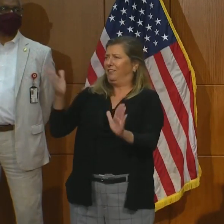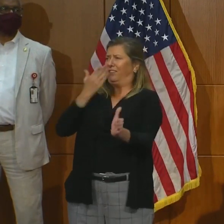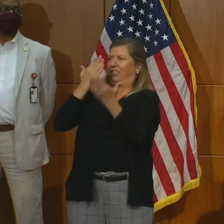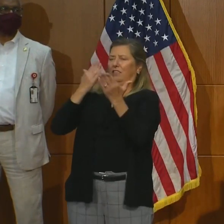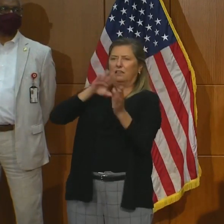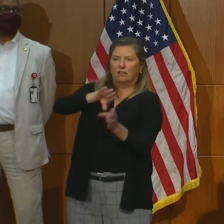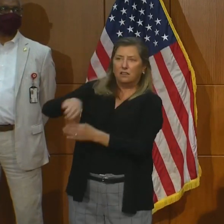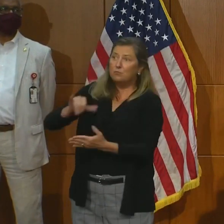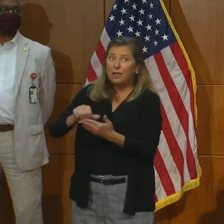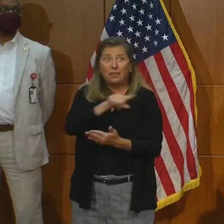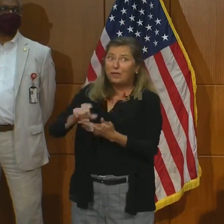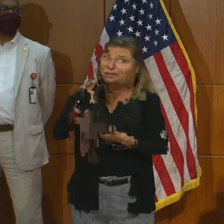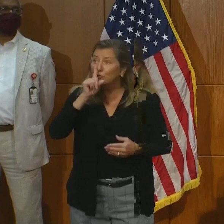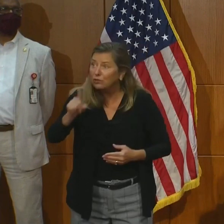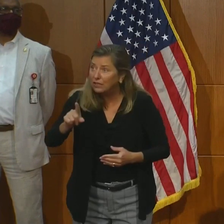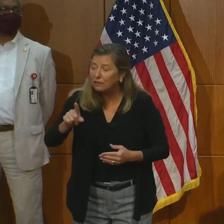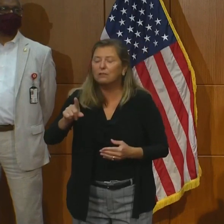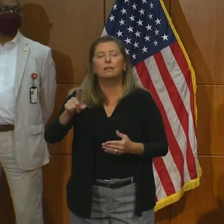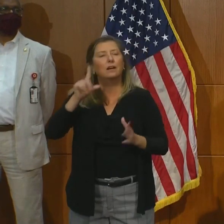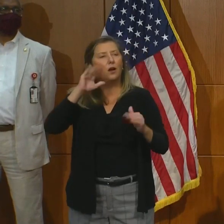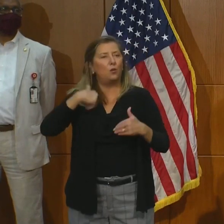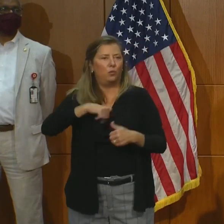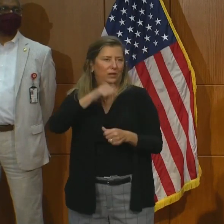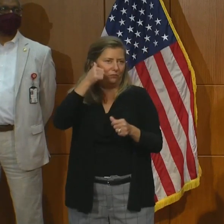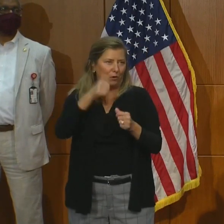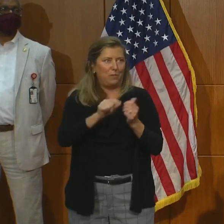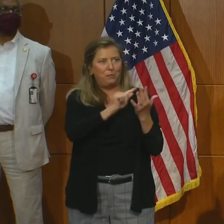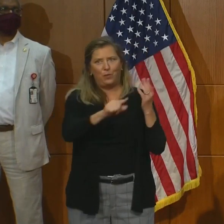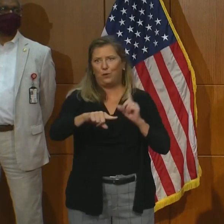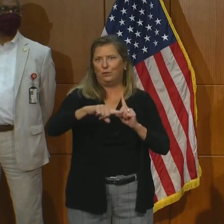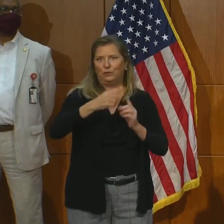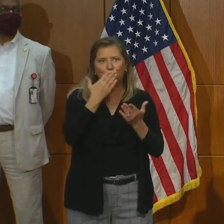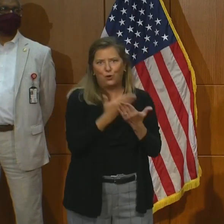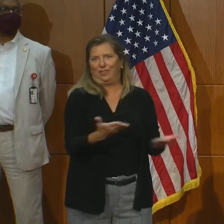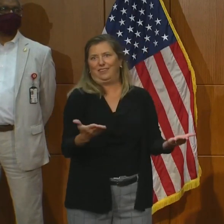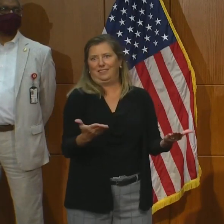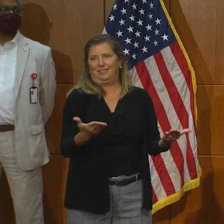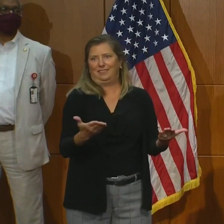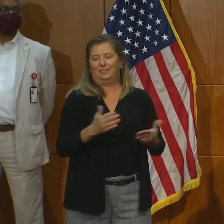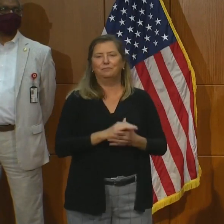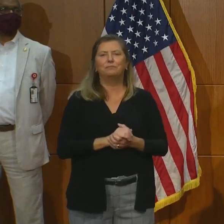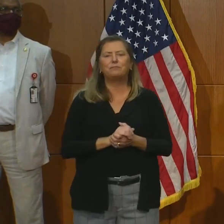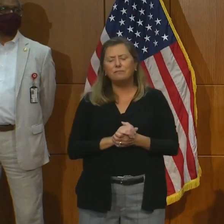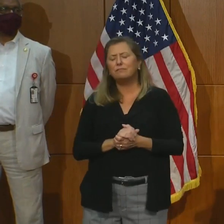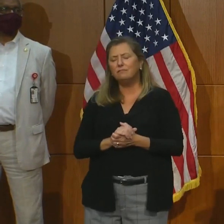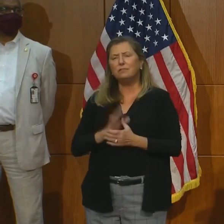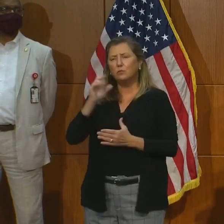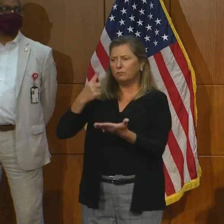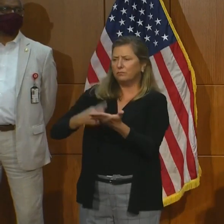COUNTRY. I KNOW IT CAN BE HARD TO SEE AND HARD TO HEAR OVER ALL THIS HAPPENED BUT IT'S